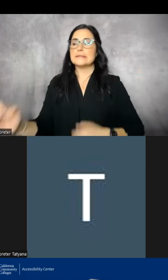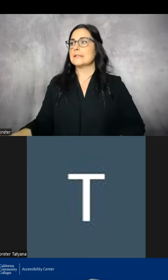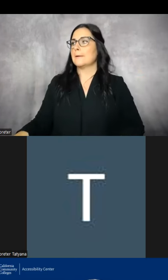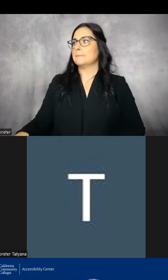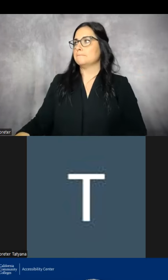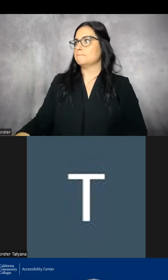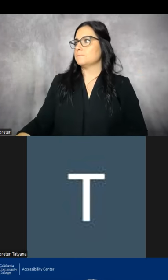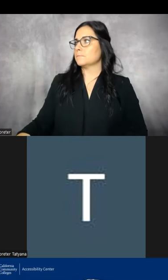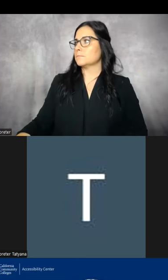Now let's proceed.